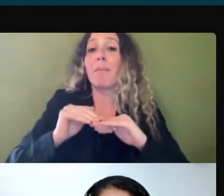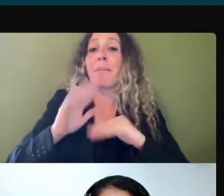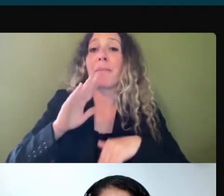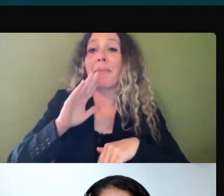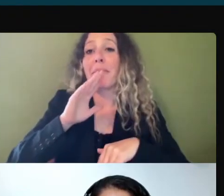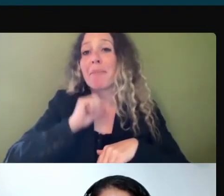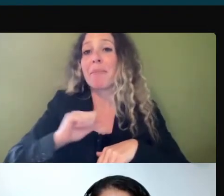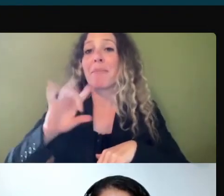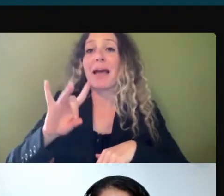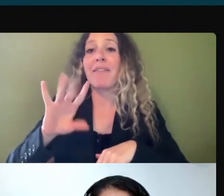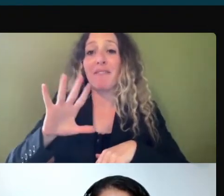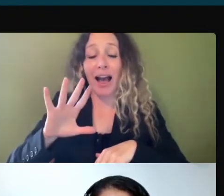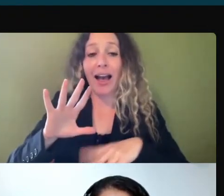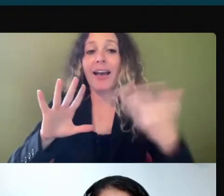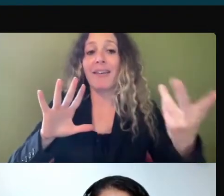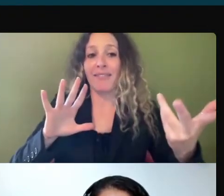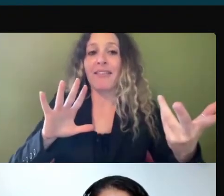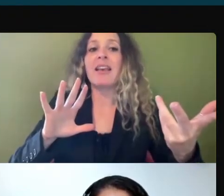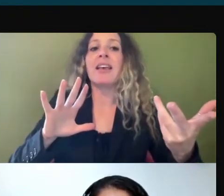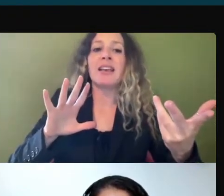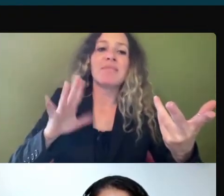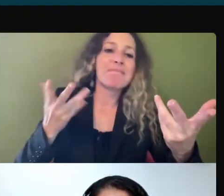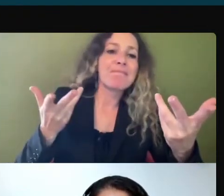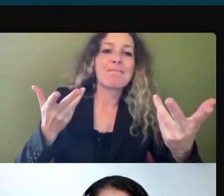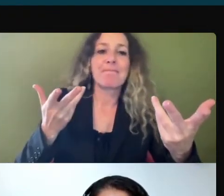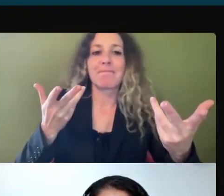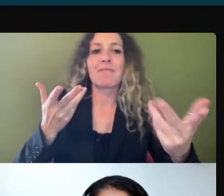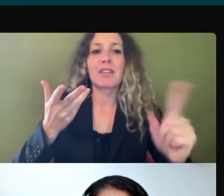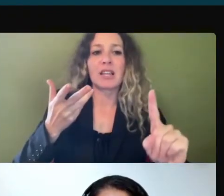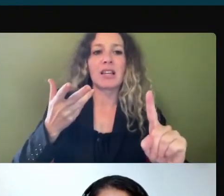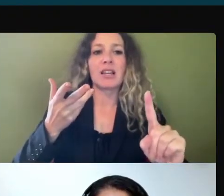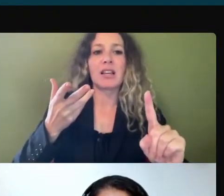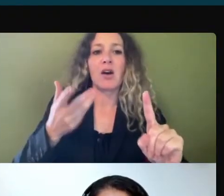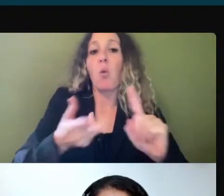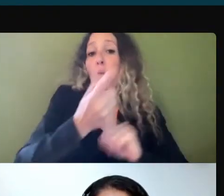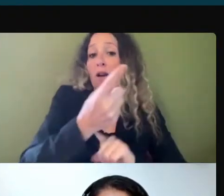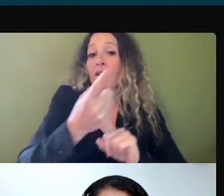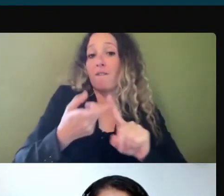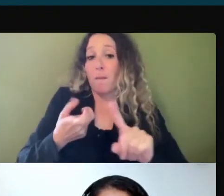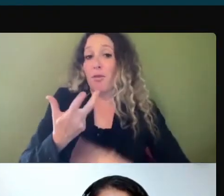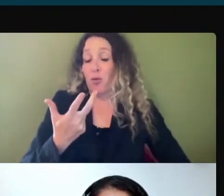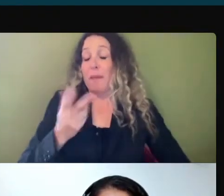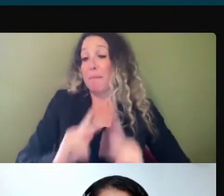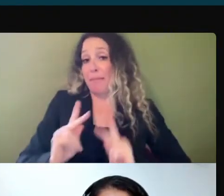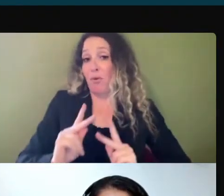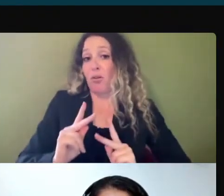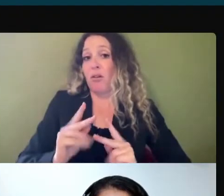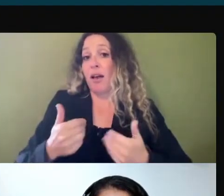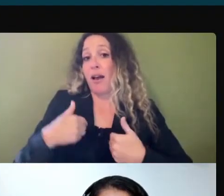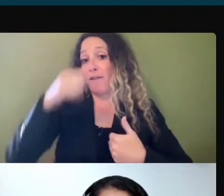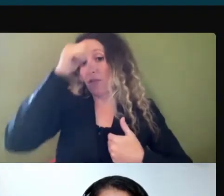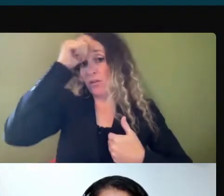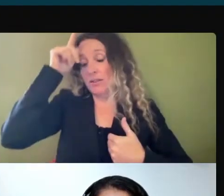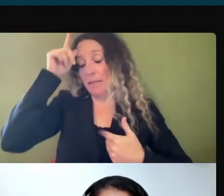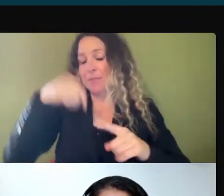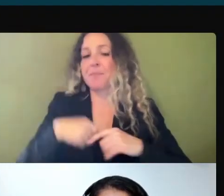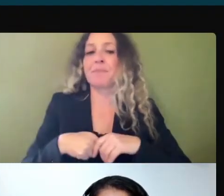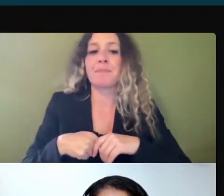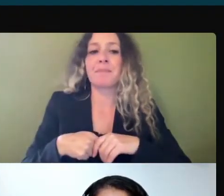three individuals who have Alzheimer's disease. On this slide, we're showing a portion of the 2024